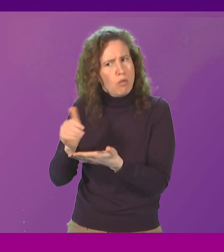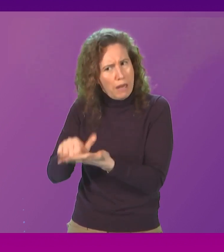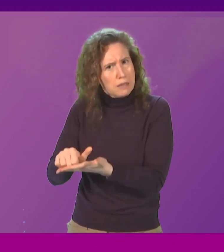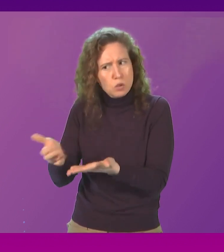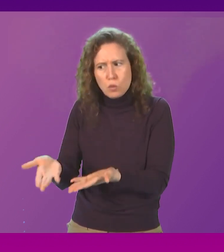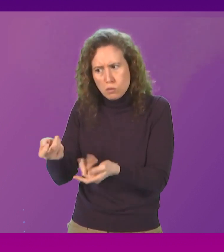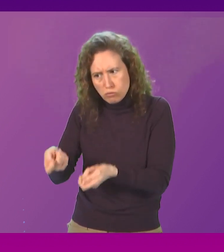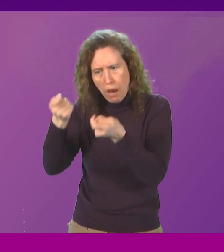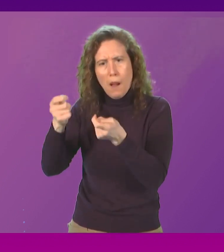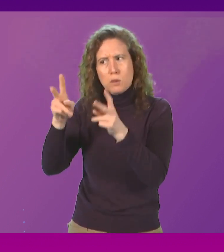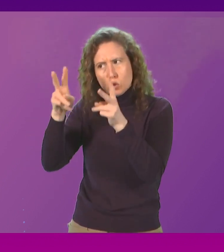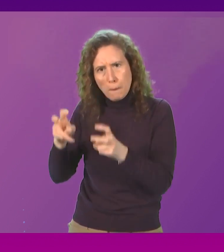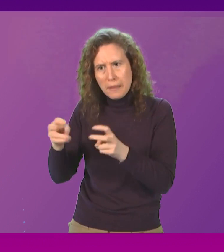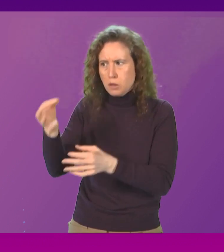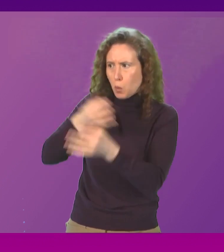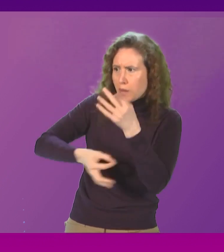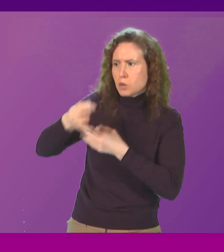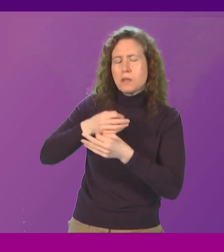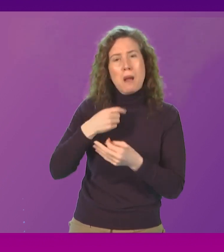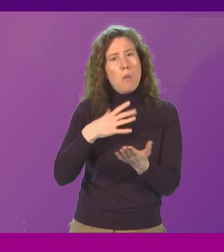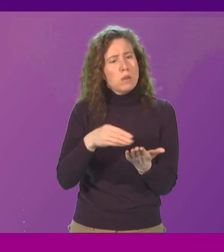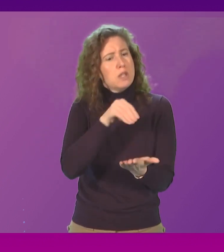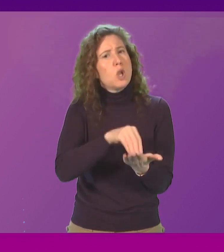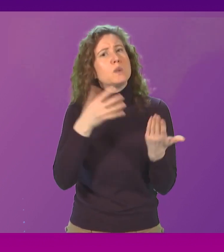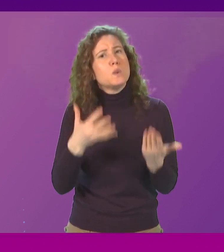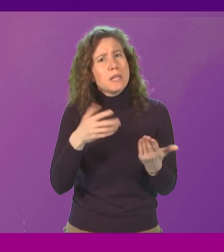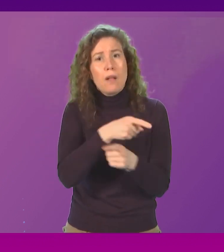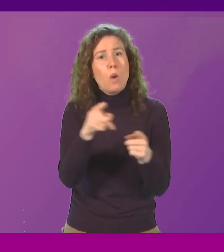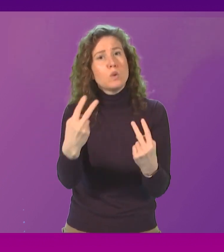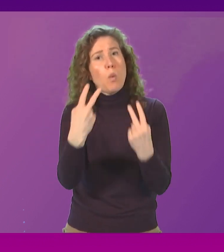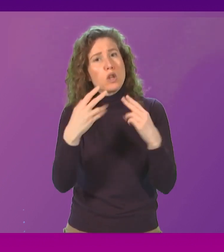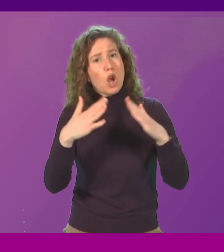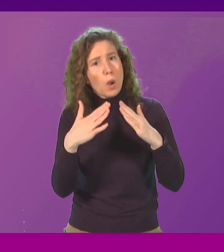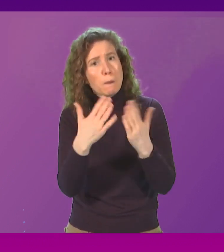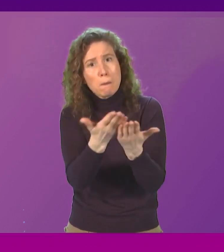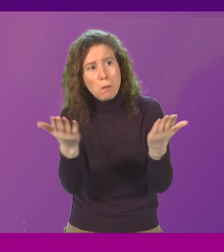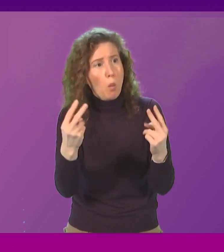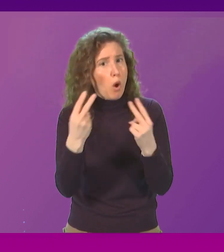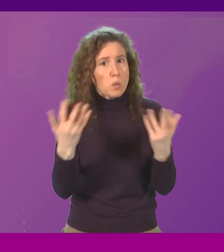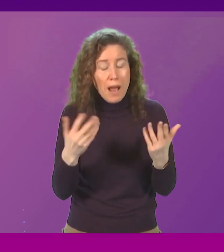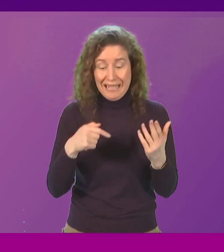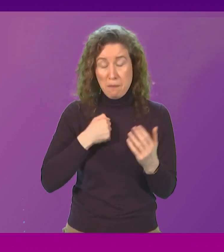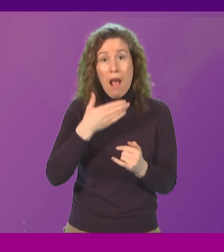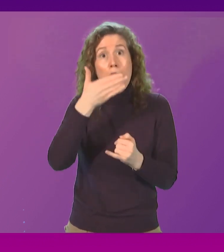However, for the people who are watching, let it be noted that, on this, my last appearance